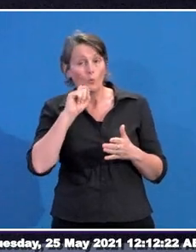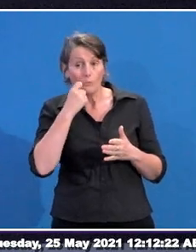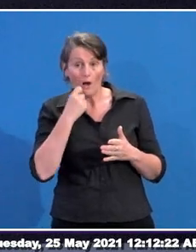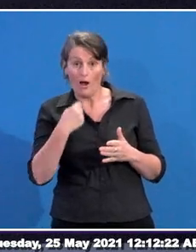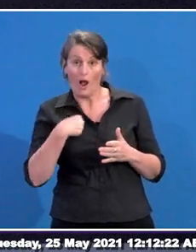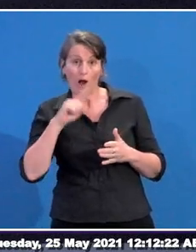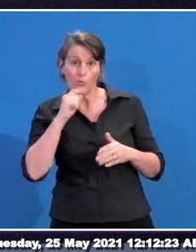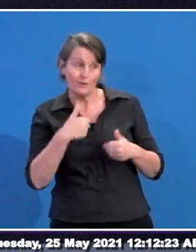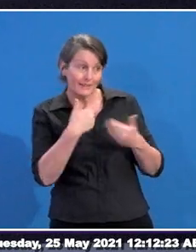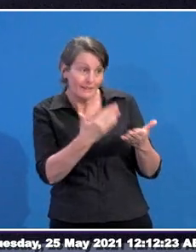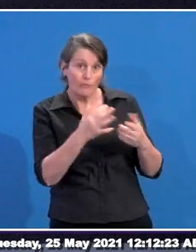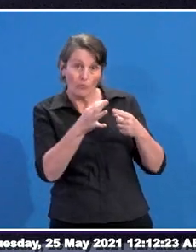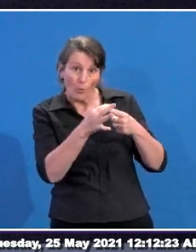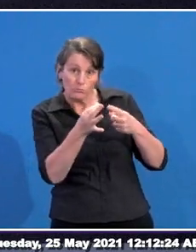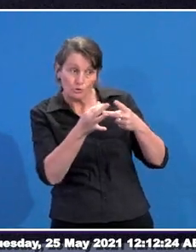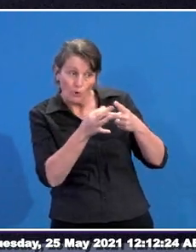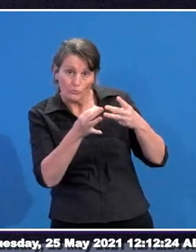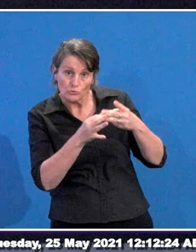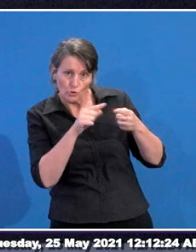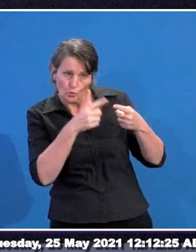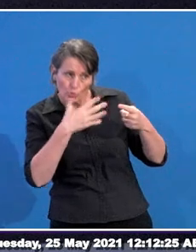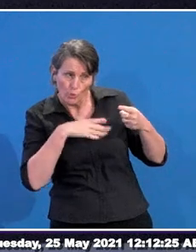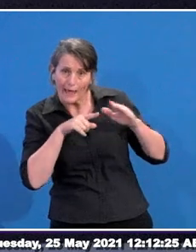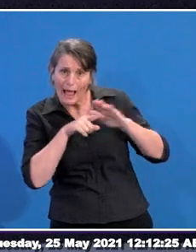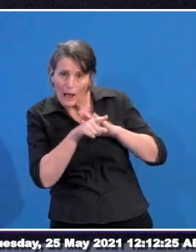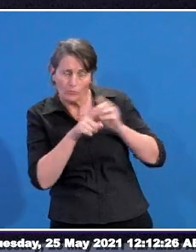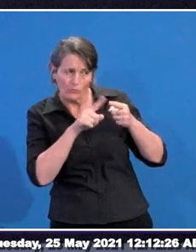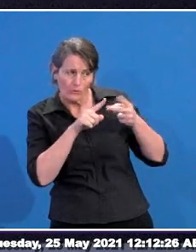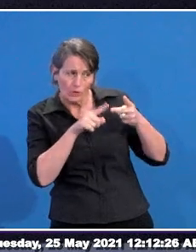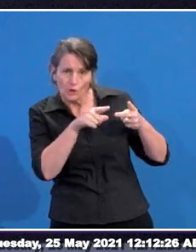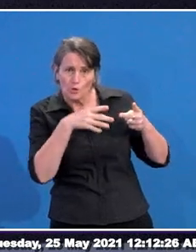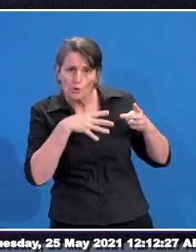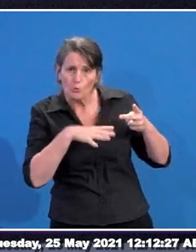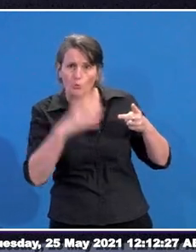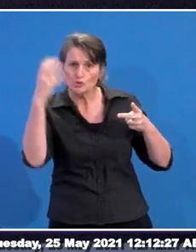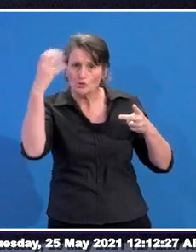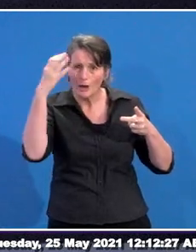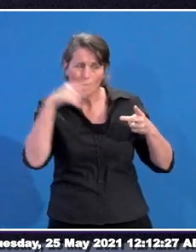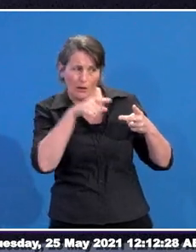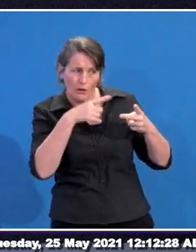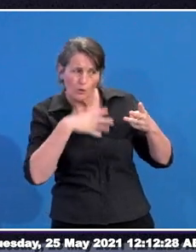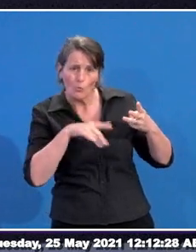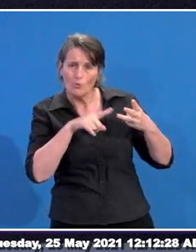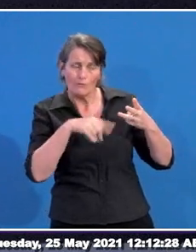to, you know, do you need, do you want to go outside, do you want to have a shower, do you want, are you hungry?